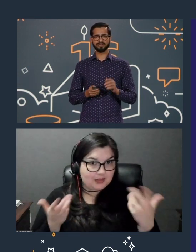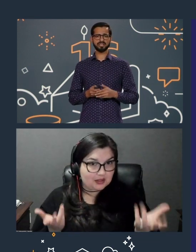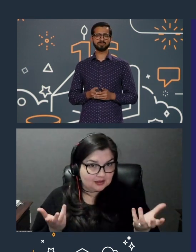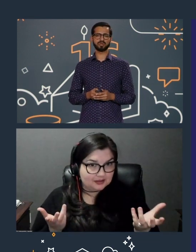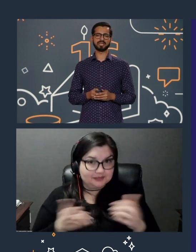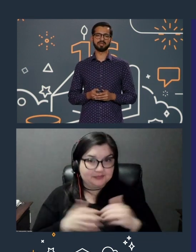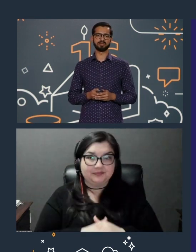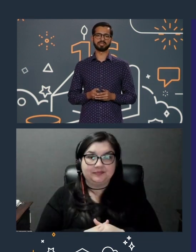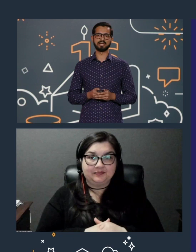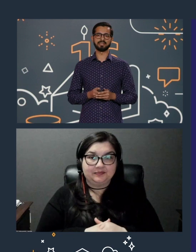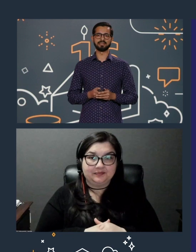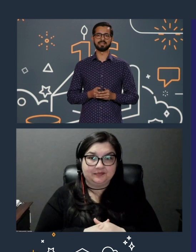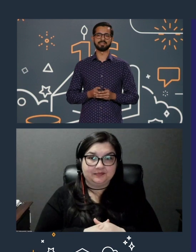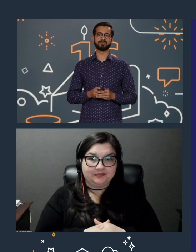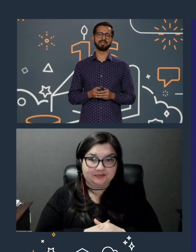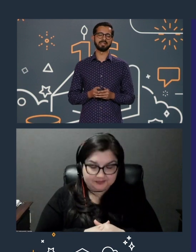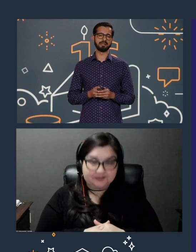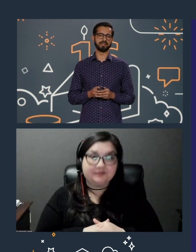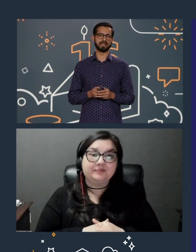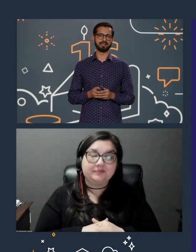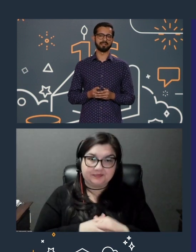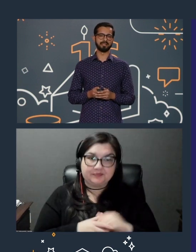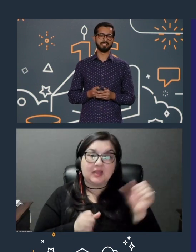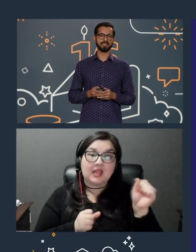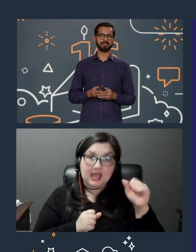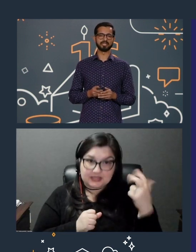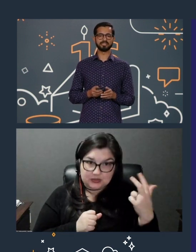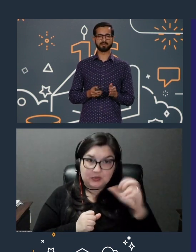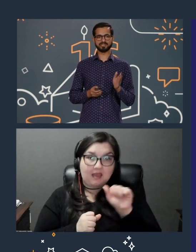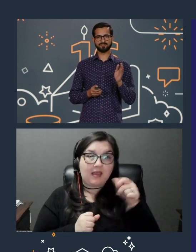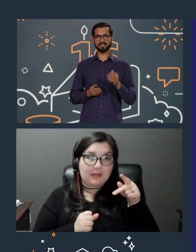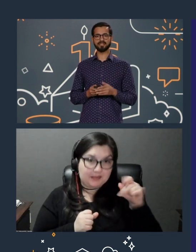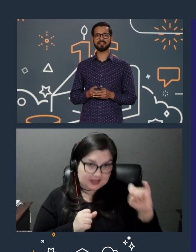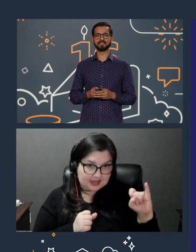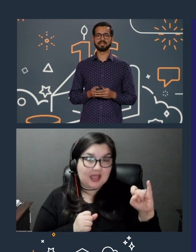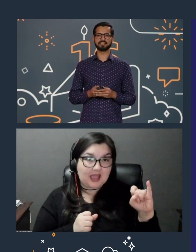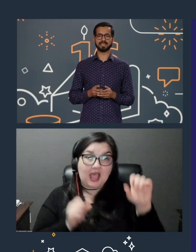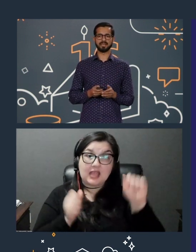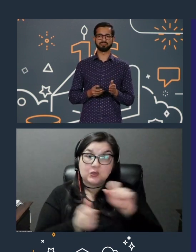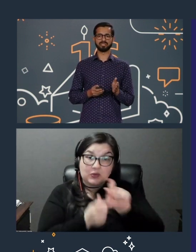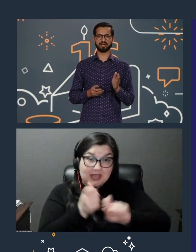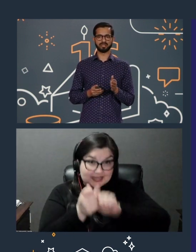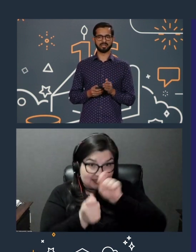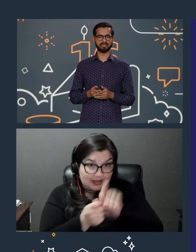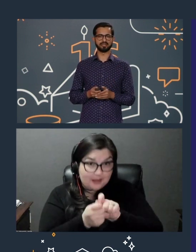So that is what that looks like in the S3 API. You can specify the X-AMZ trailer